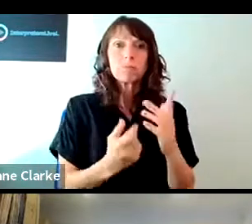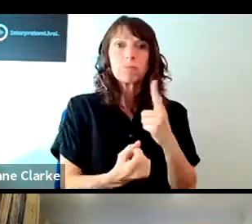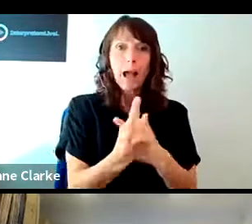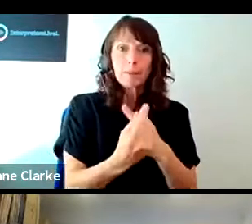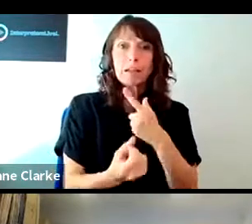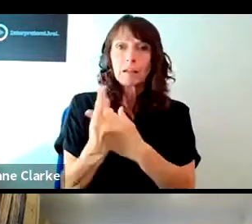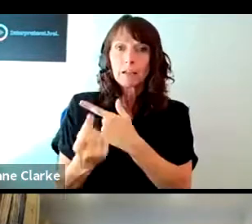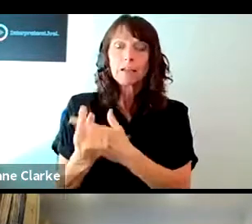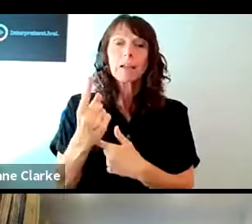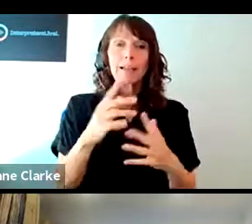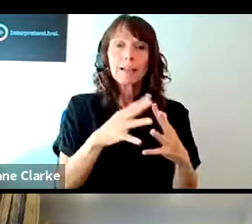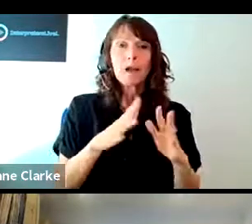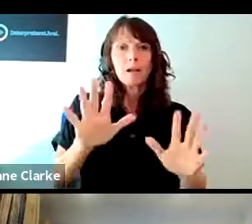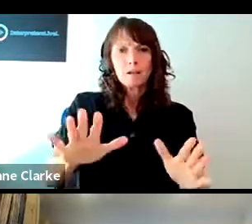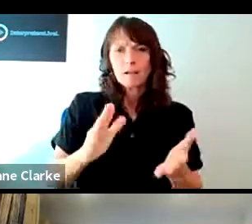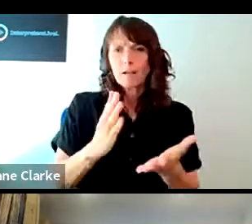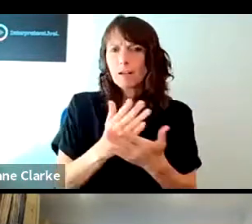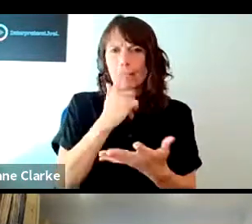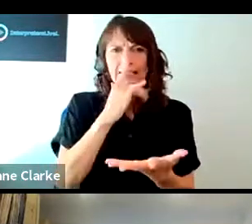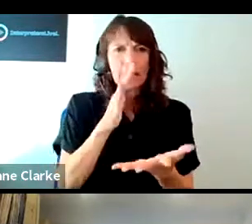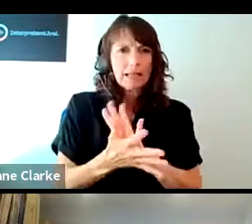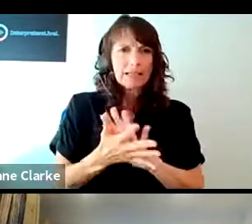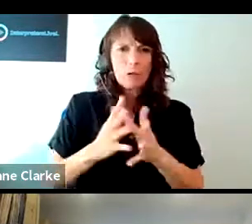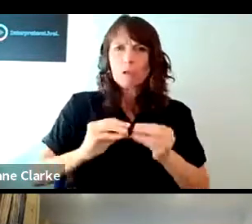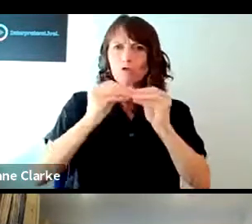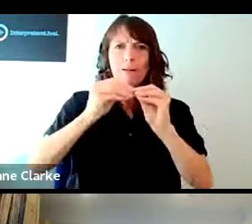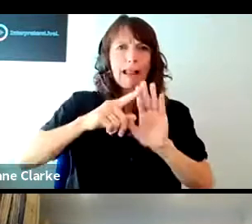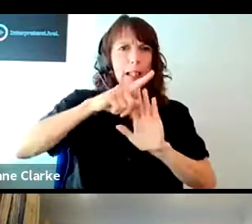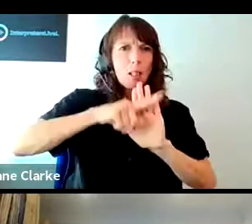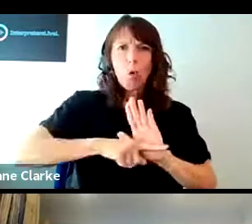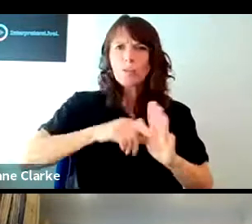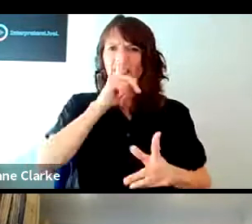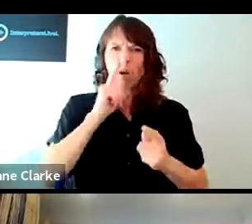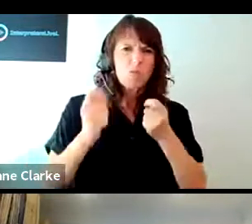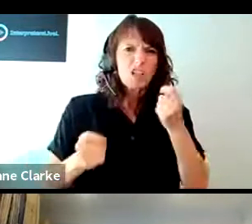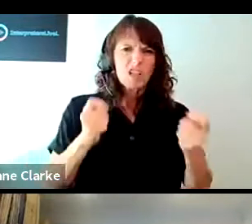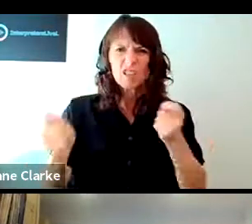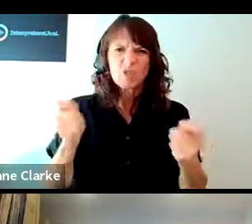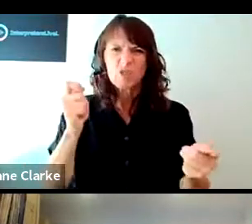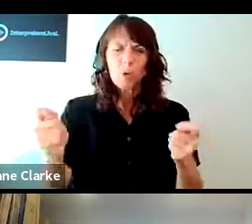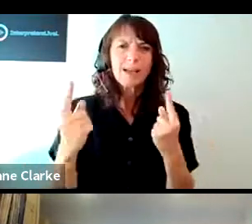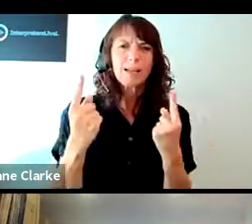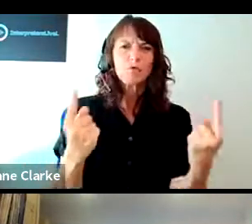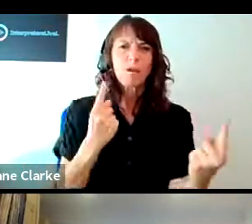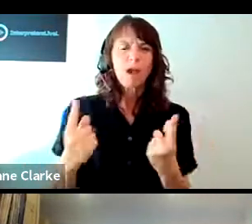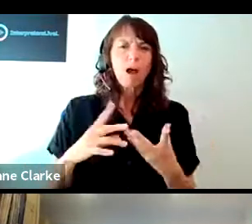we are ridiculously messy. We create laws and then we sue each other and we cause a lot of divisions,